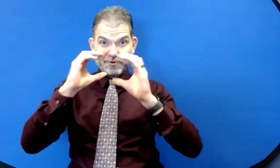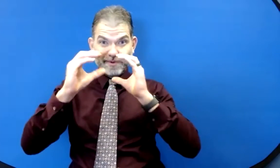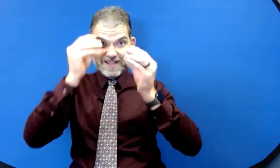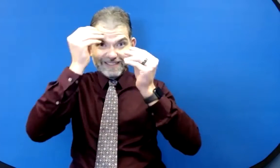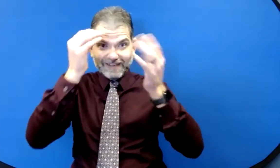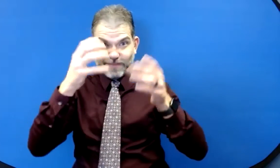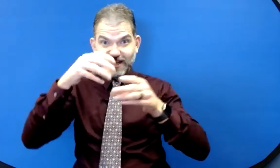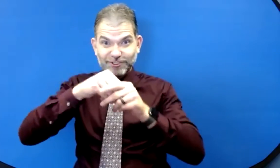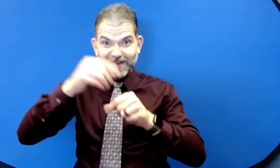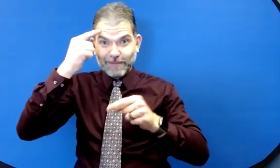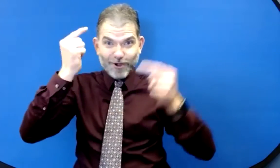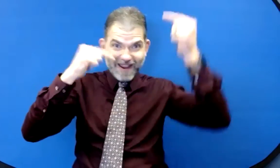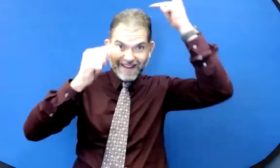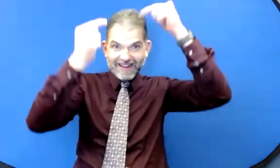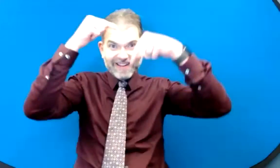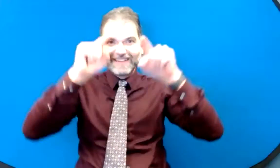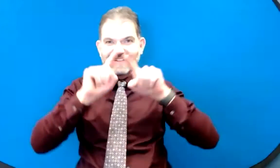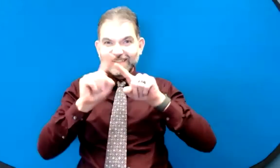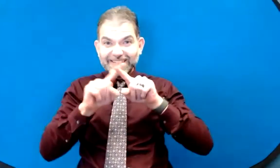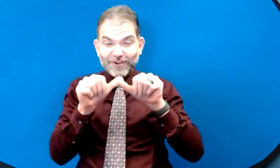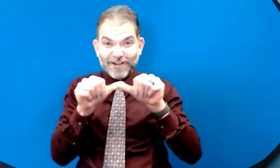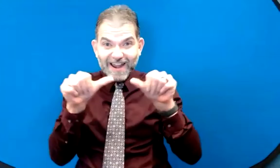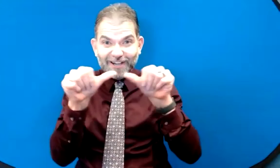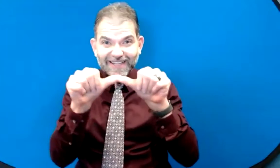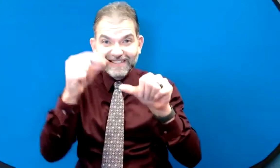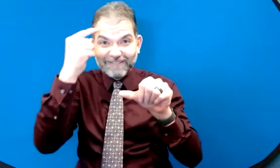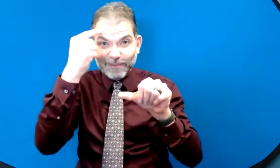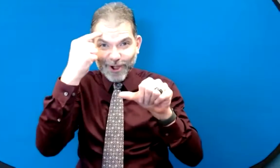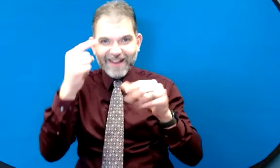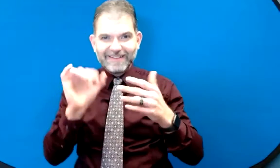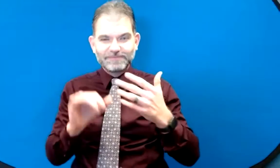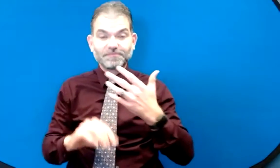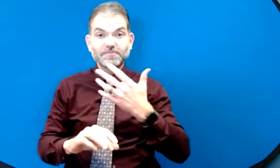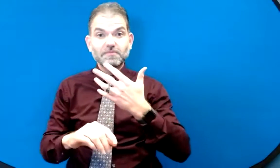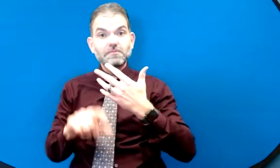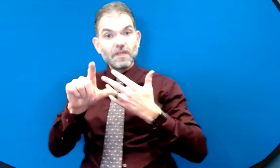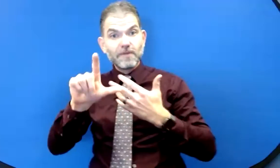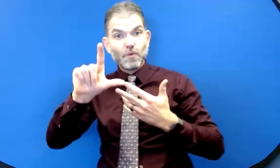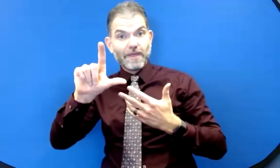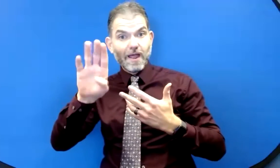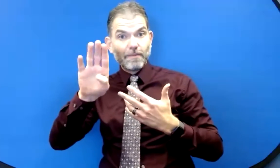ASL Interpreter: So that's the wire. That's the ASL Interpreter: pathway ASL Interpreter: for your brain to communicate.